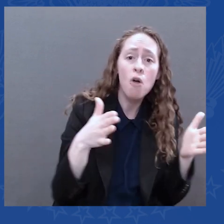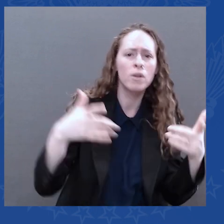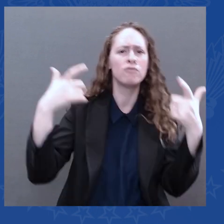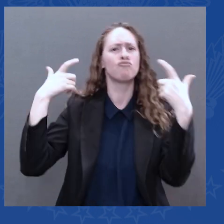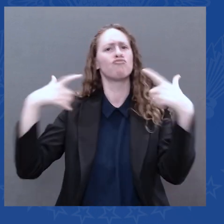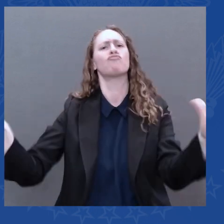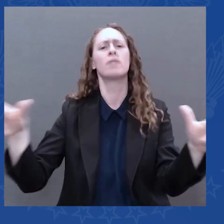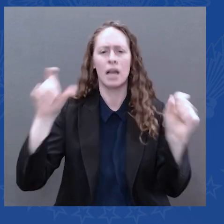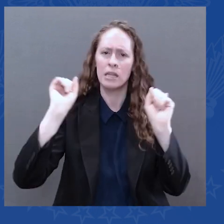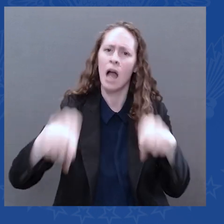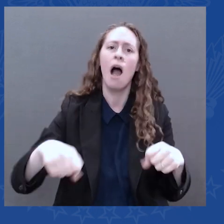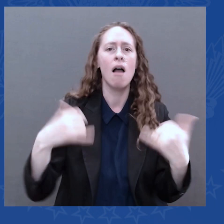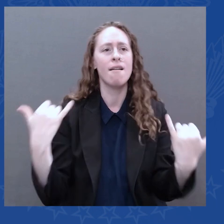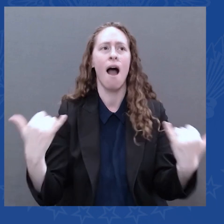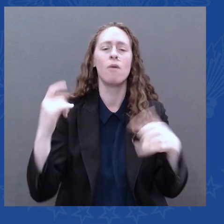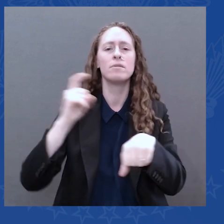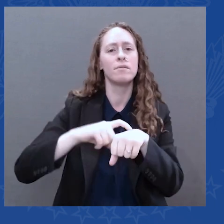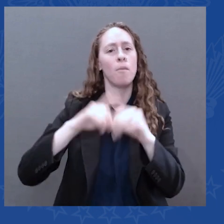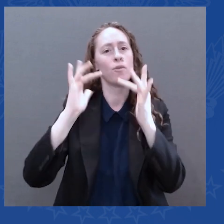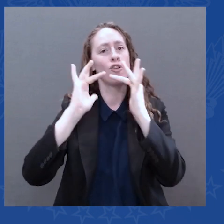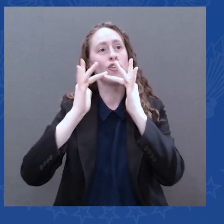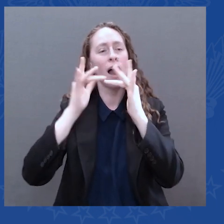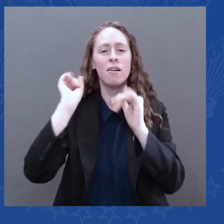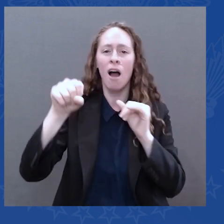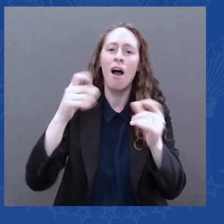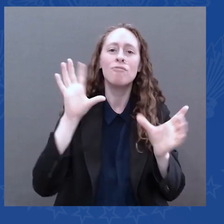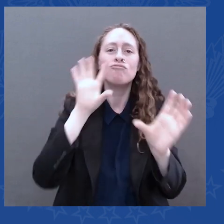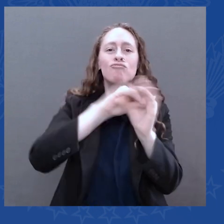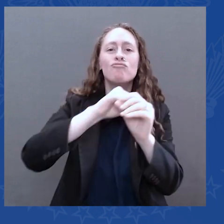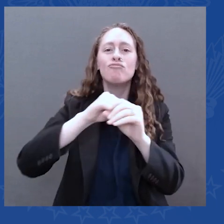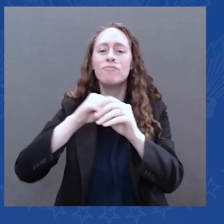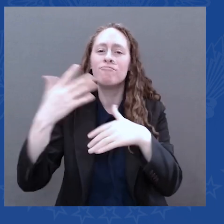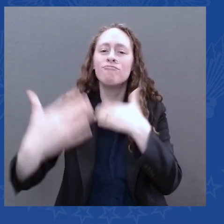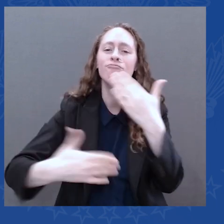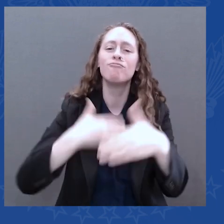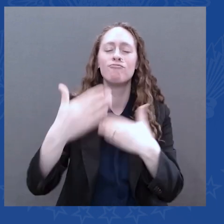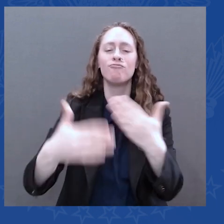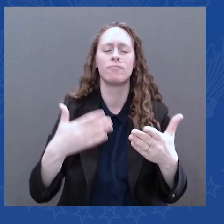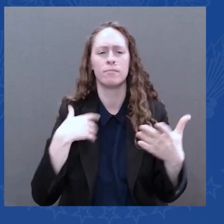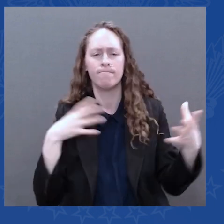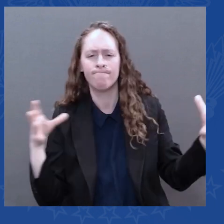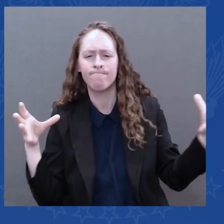Just as we did when we resolved the Boeing-Airbus dispute and lifted the steel and aluminum tariffs,